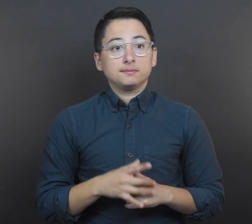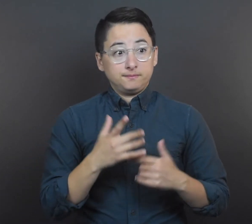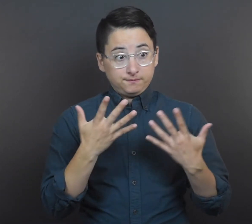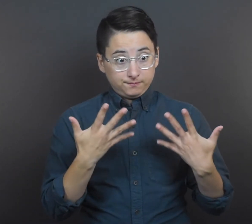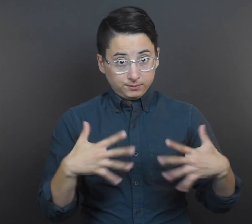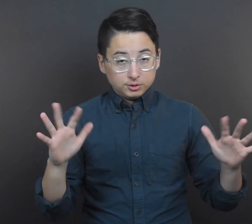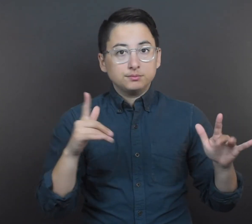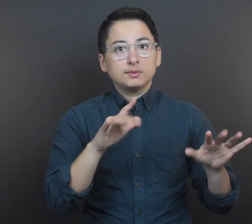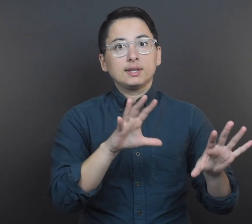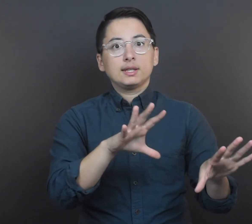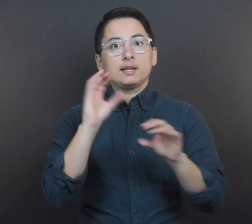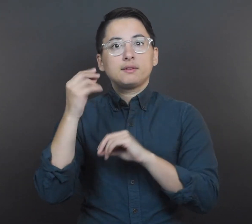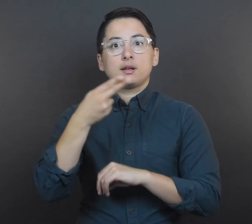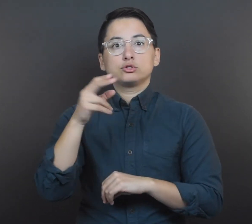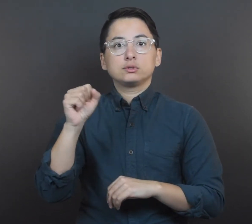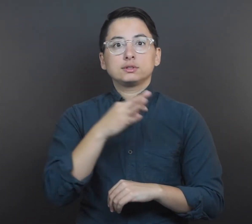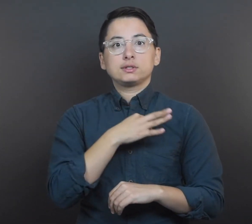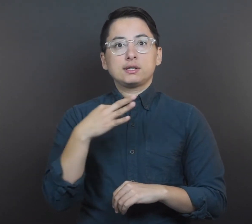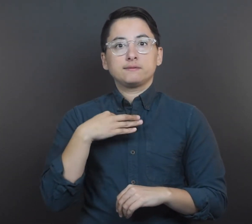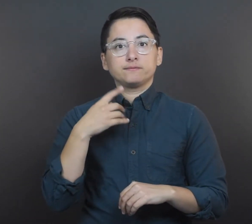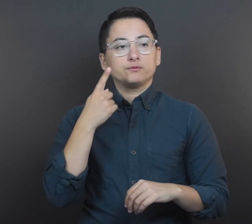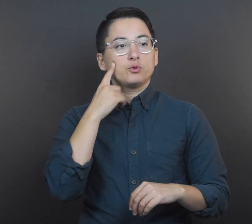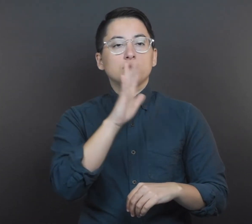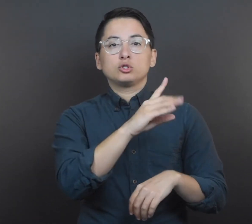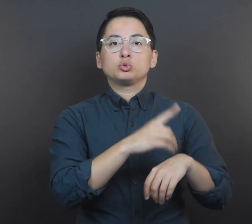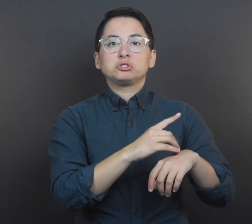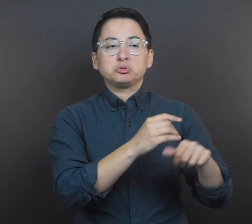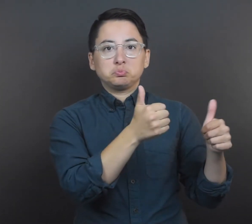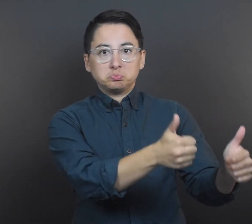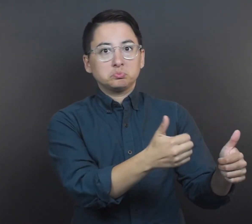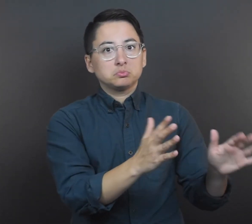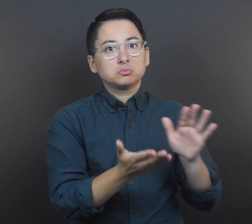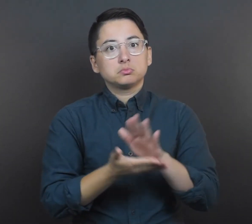Save the Children Organization Mabel was hoping to get a good night’s rest